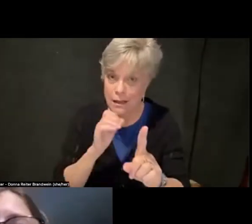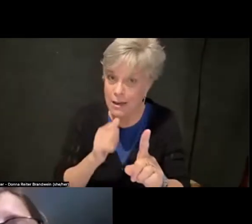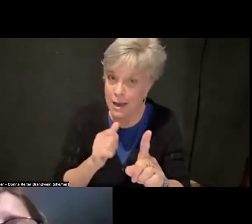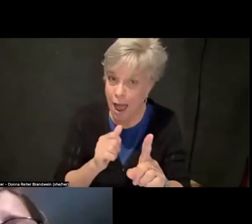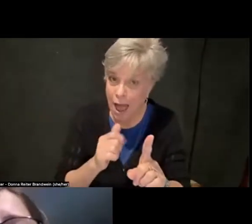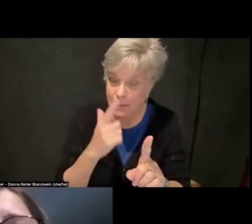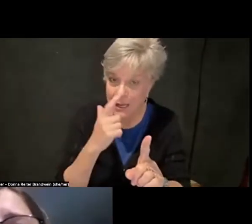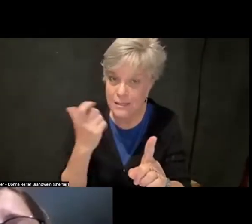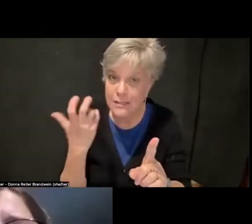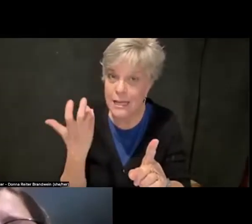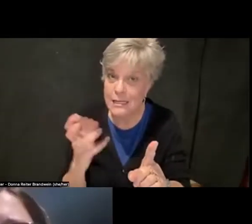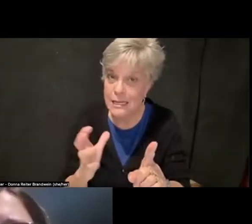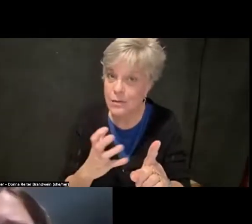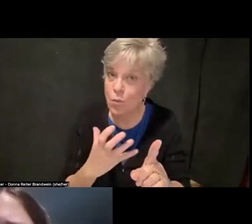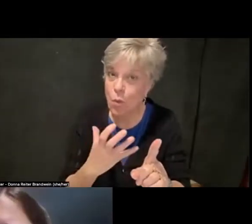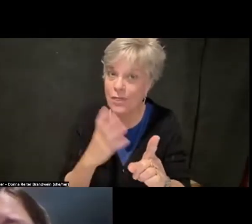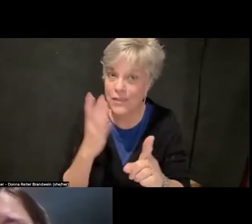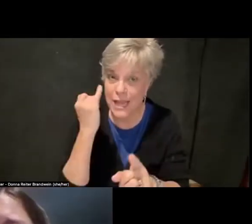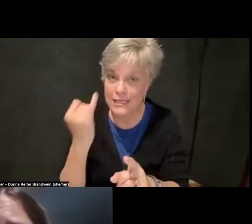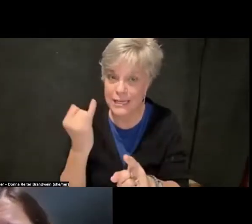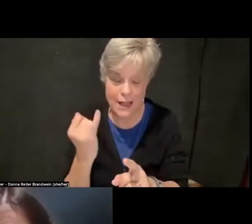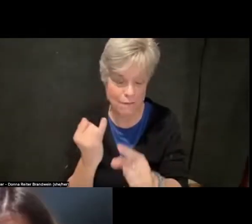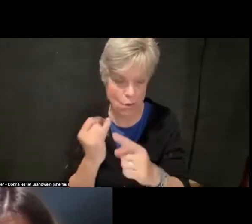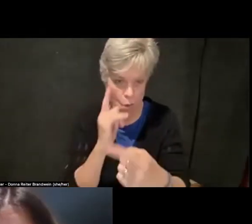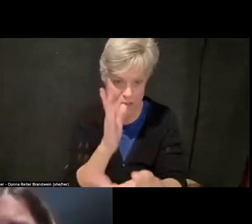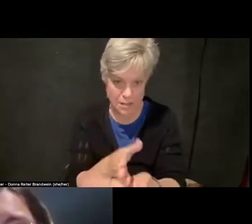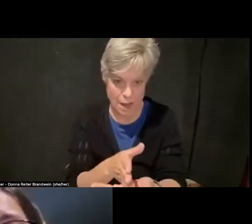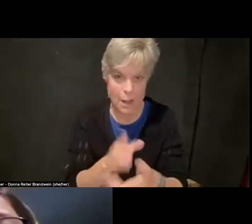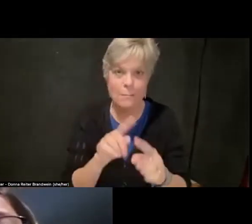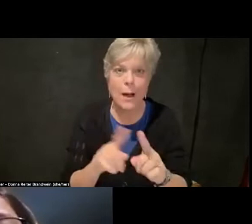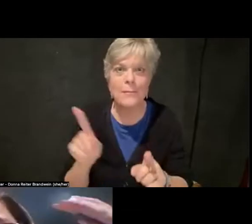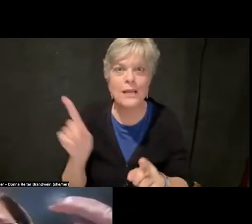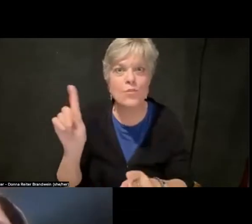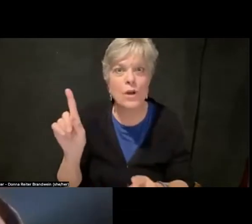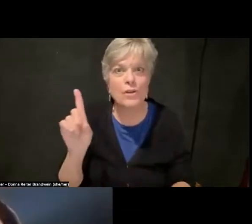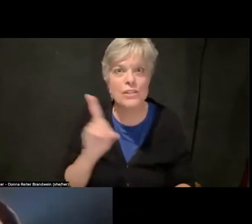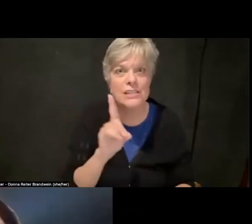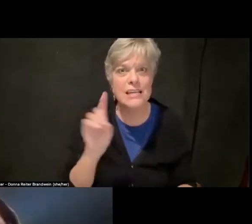but because of where the DRC is located, which is like a subset,